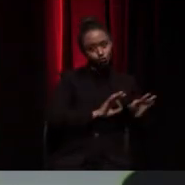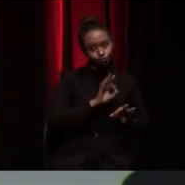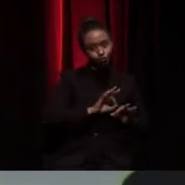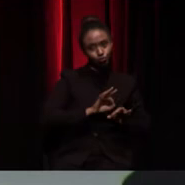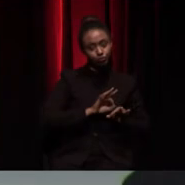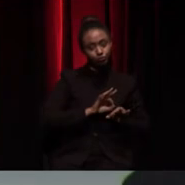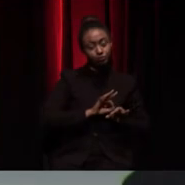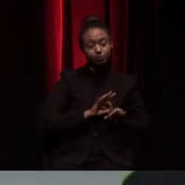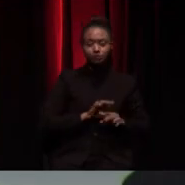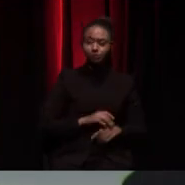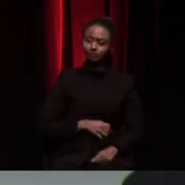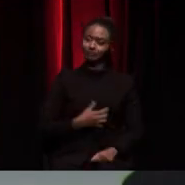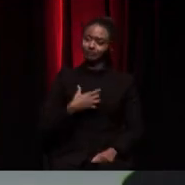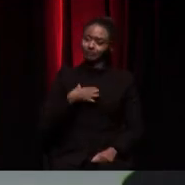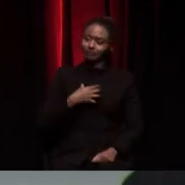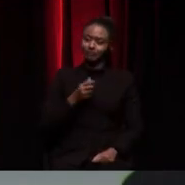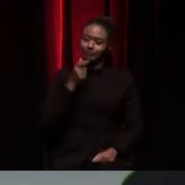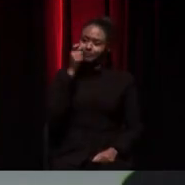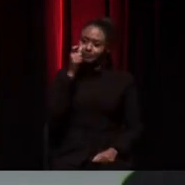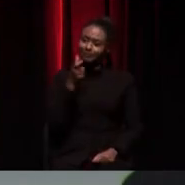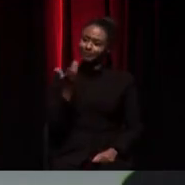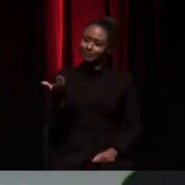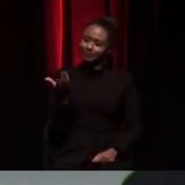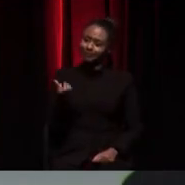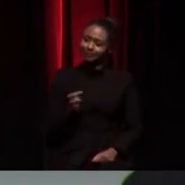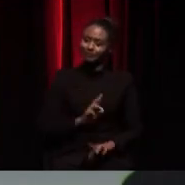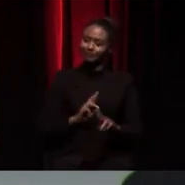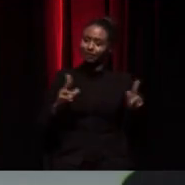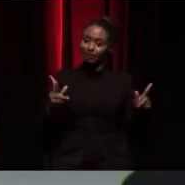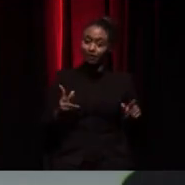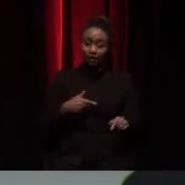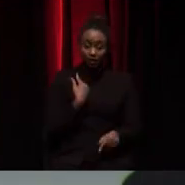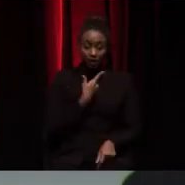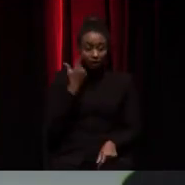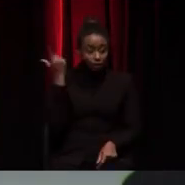It was interesting because we were able to show